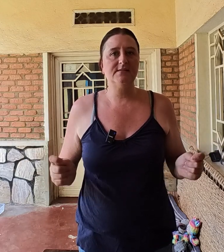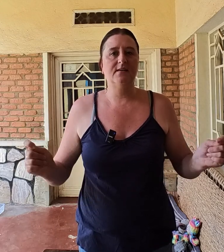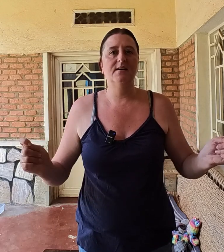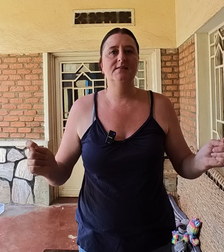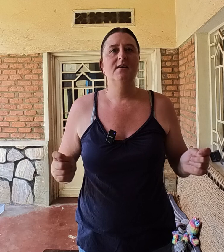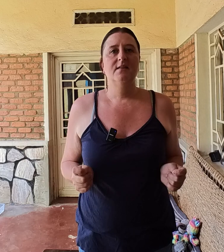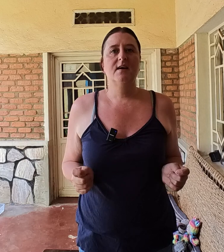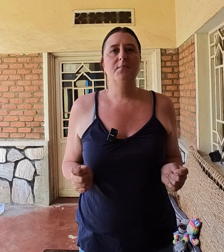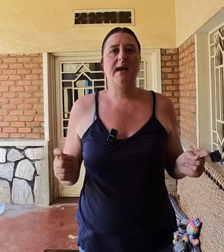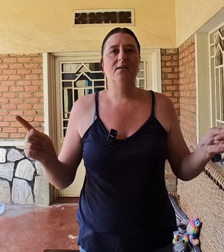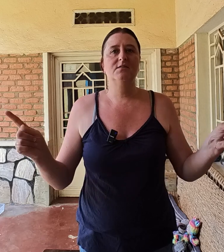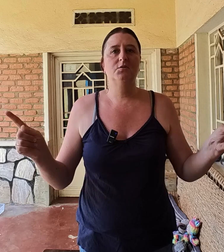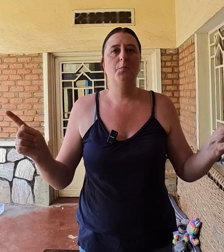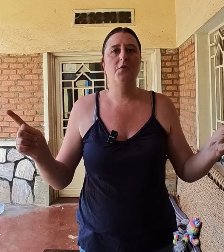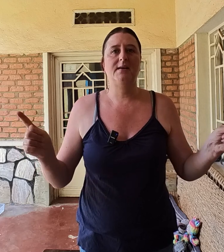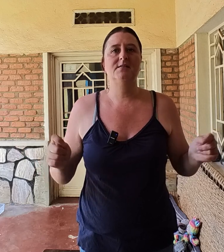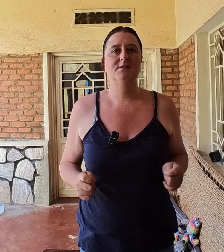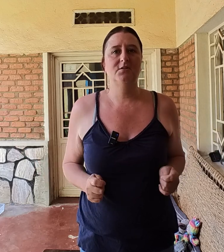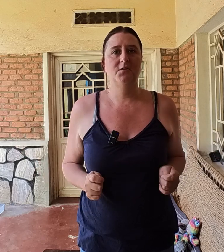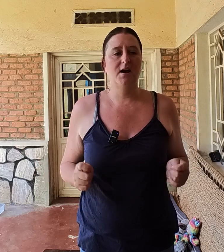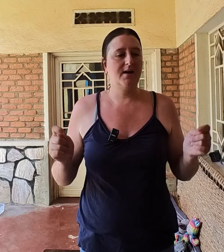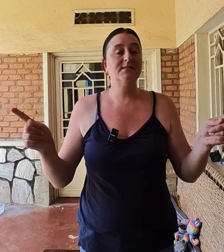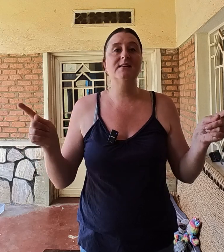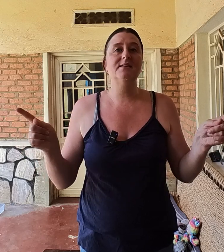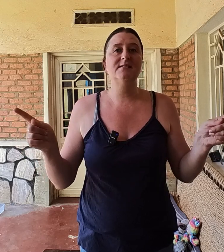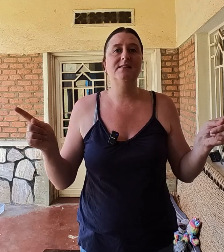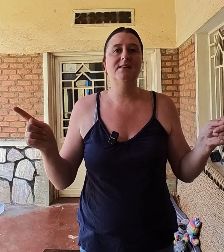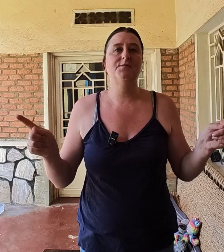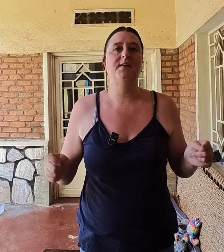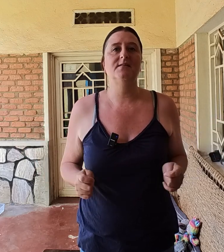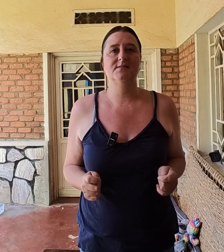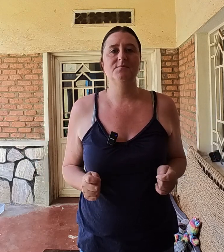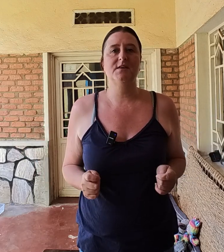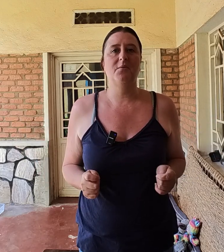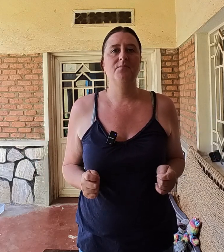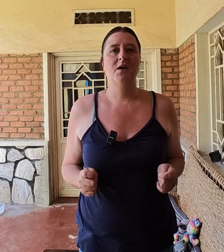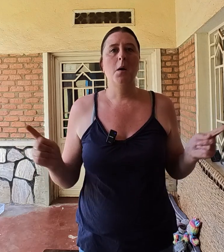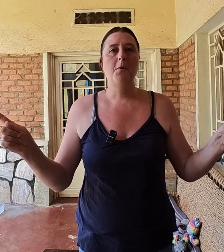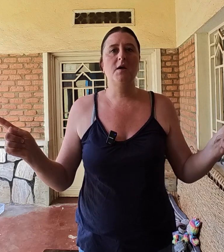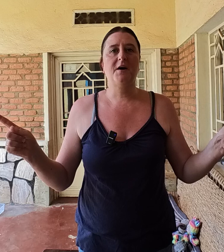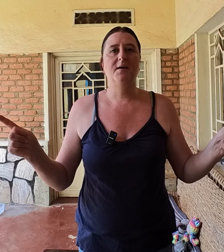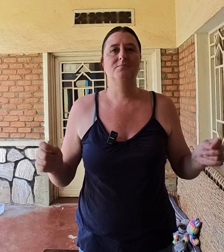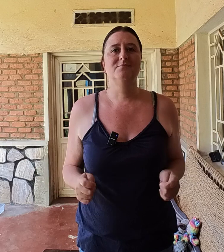either side, they're coming out to a point, to extended index fingers. So, porcupine.